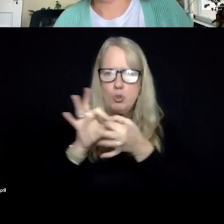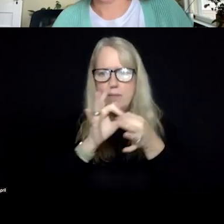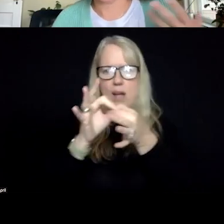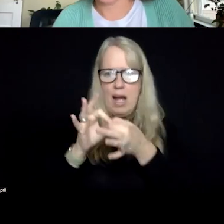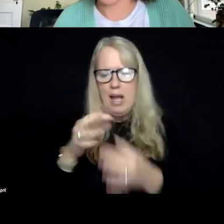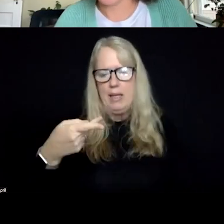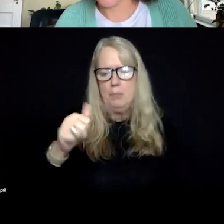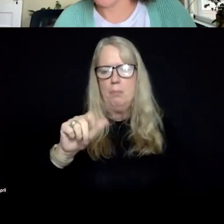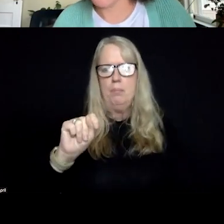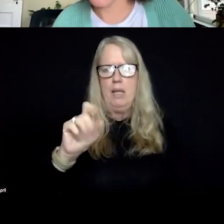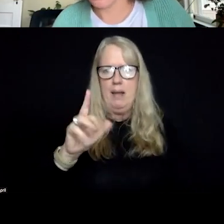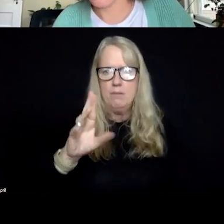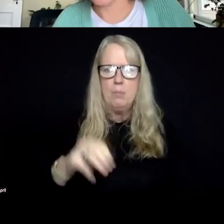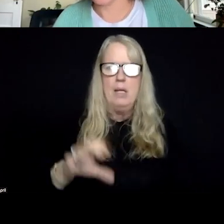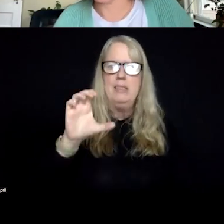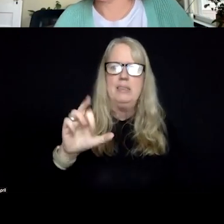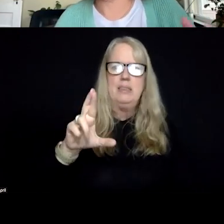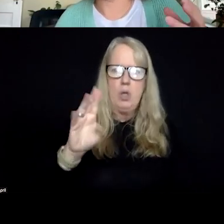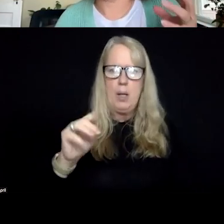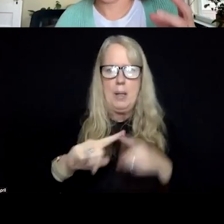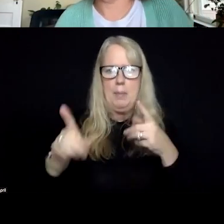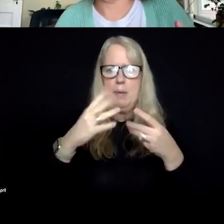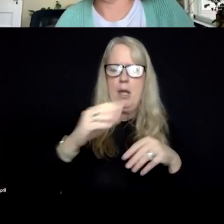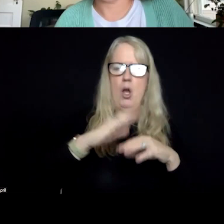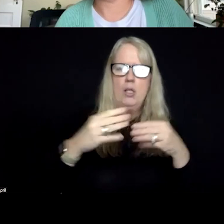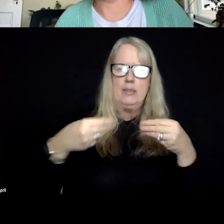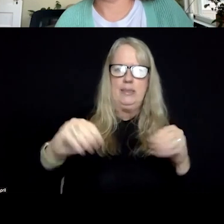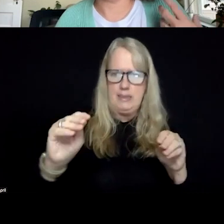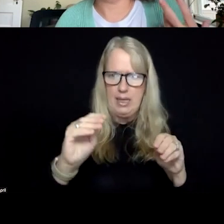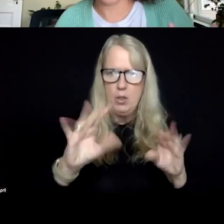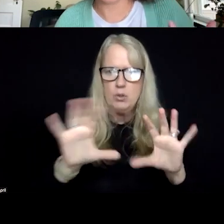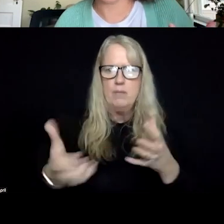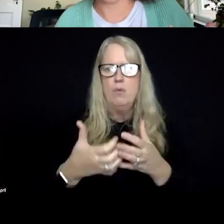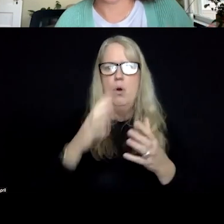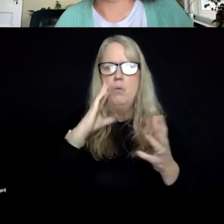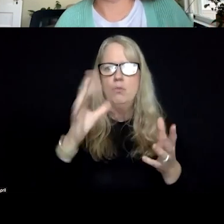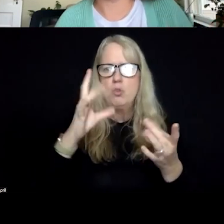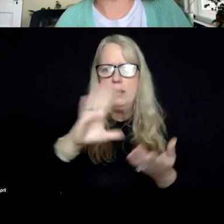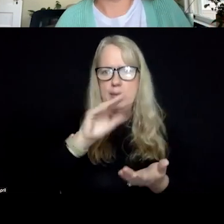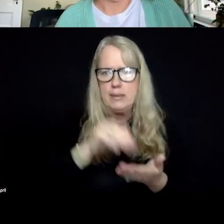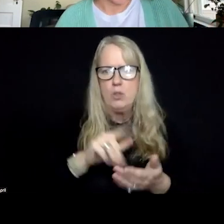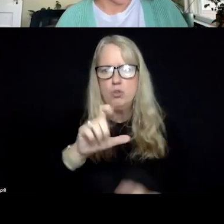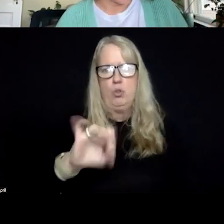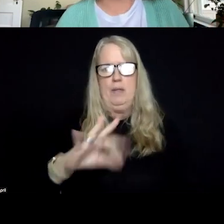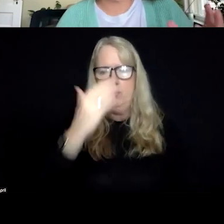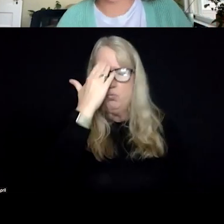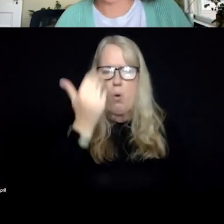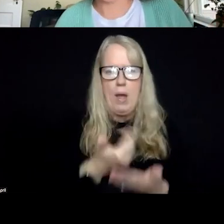ESSENTIALLY A CRM BASED ON SALES FORCE THAT IS MADE FOR THE CRISIS CENTER. IF YOU KNOW ABOUT CRISIS CENTER, MOST CRISIS CENTERS